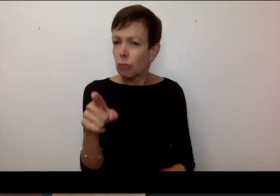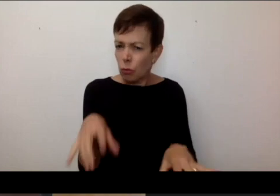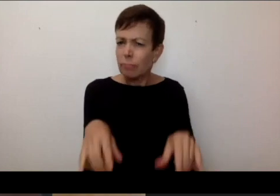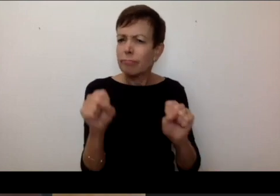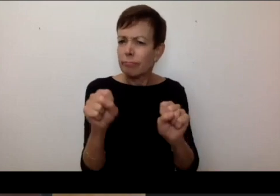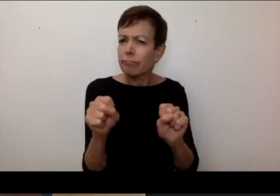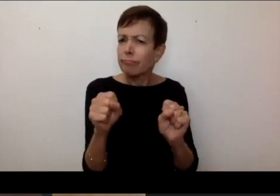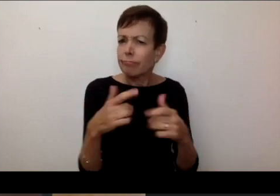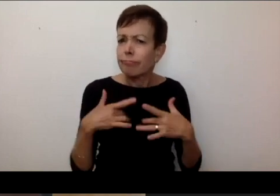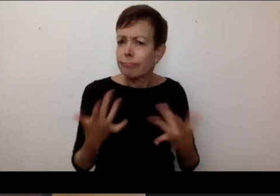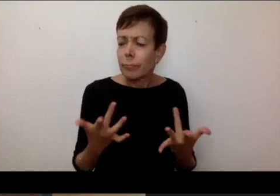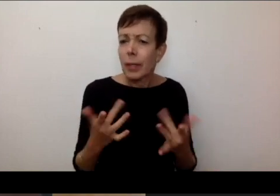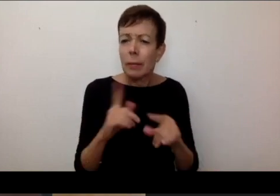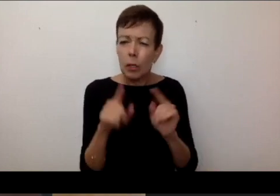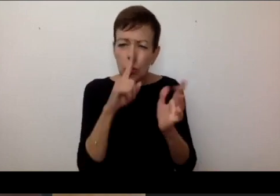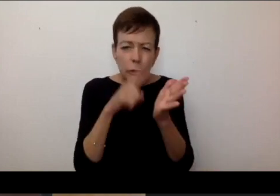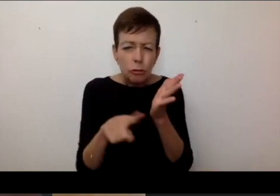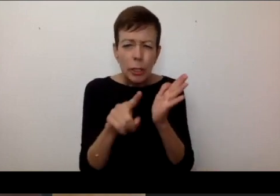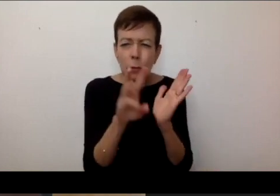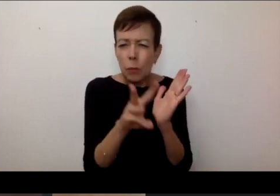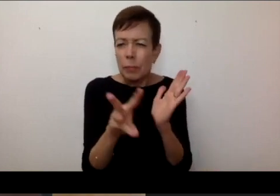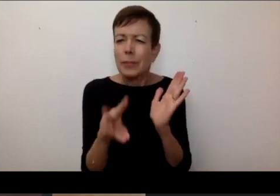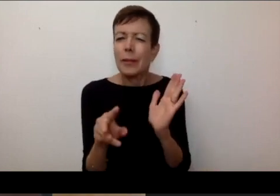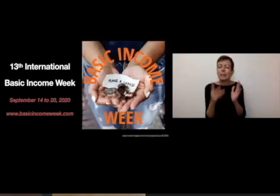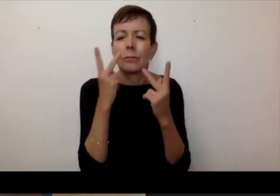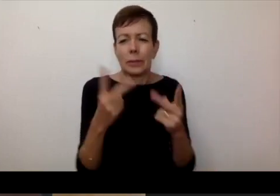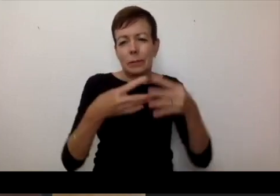basic income week which we will also post in the chat